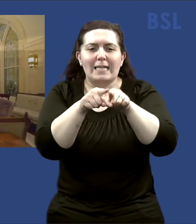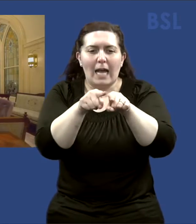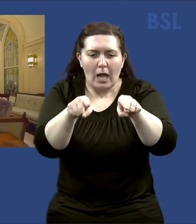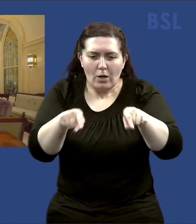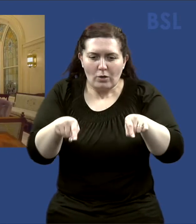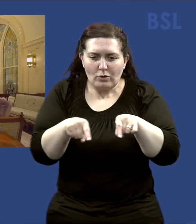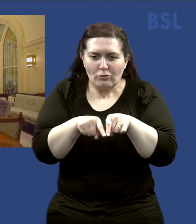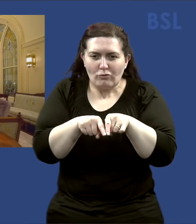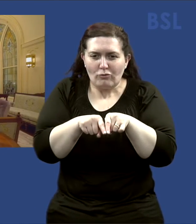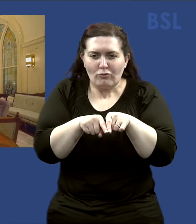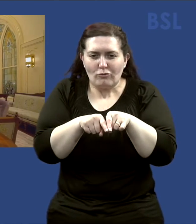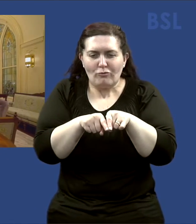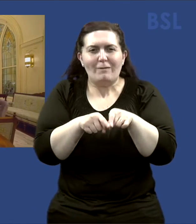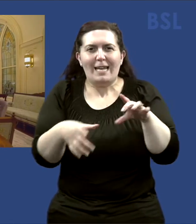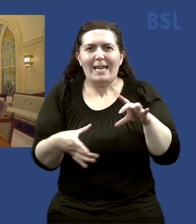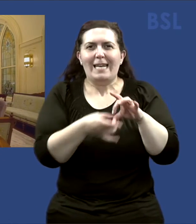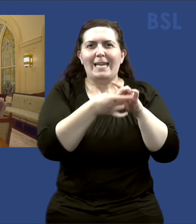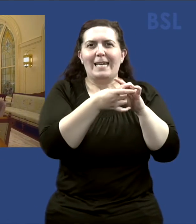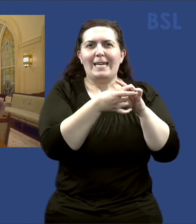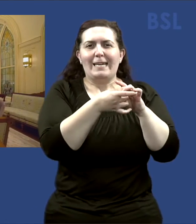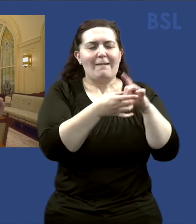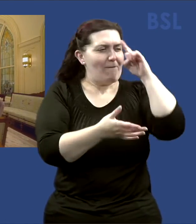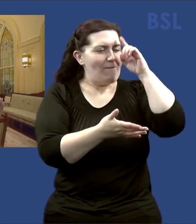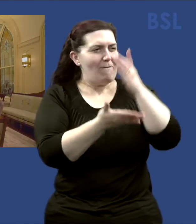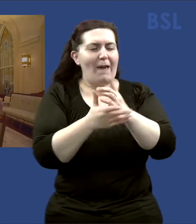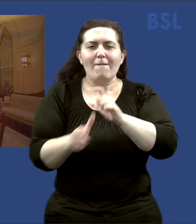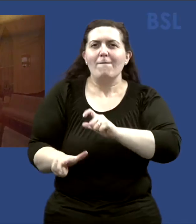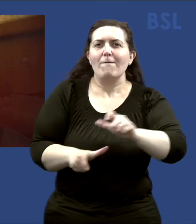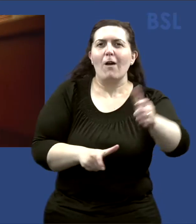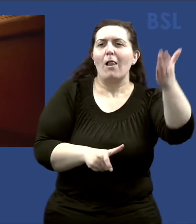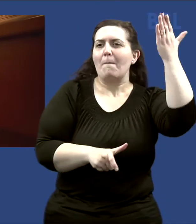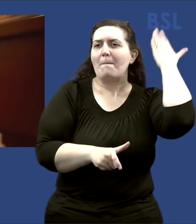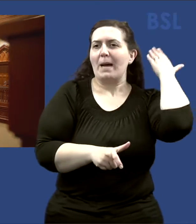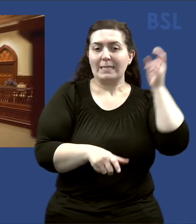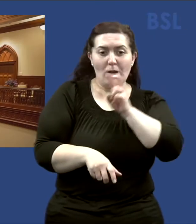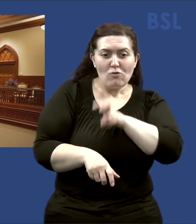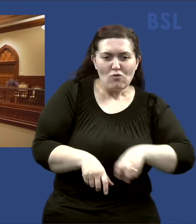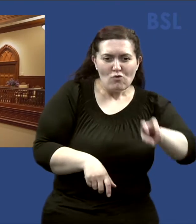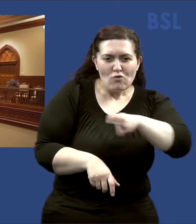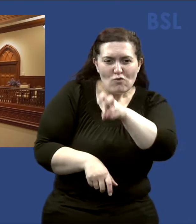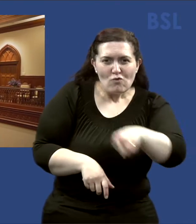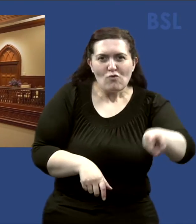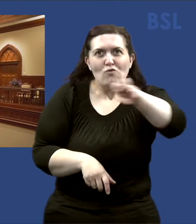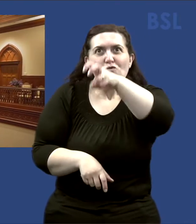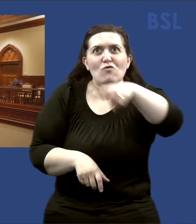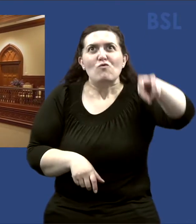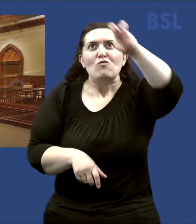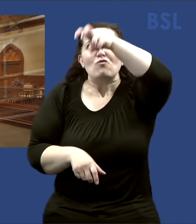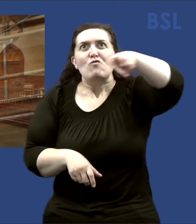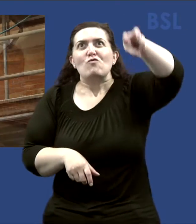A celestial room inspired by their faithful past, and a repeating staircase the leads up to it,